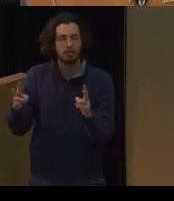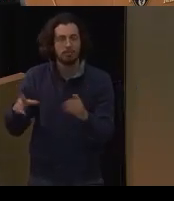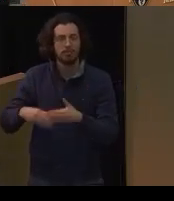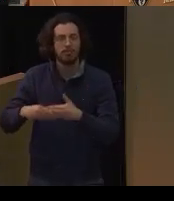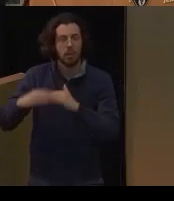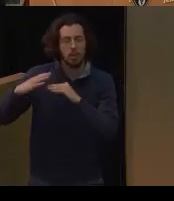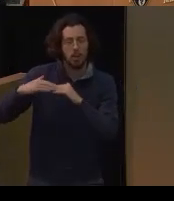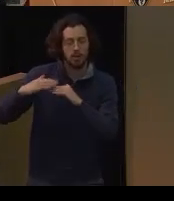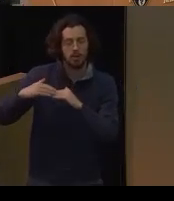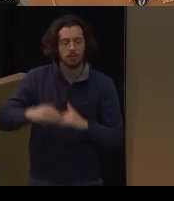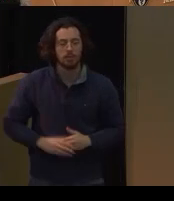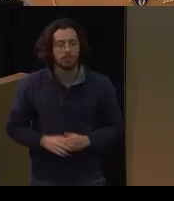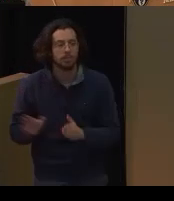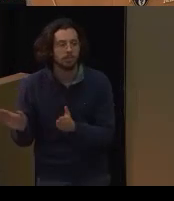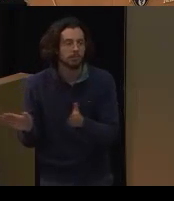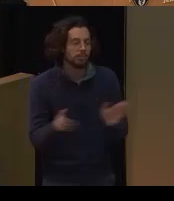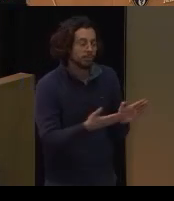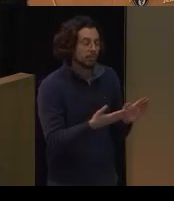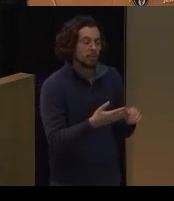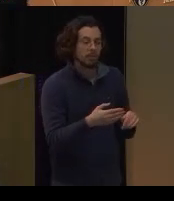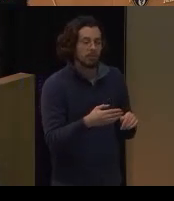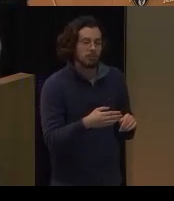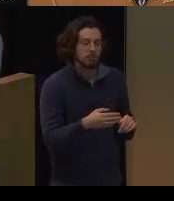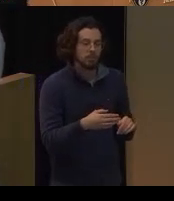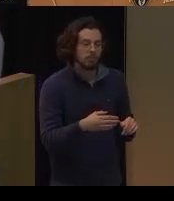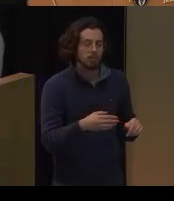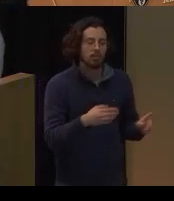on the right side of the screen the transfer task those effects are definitely less robust